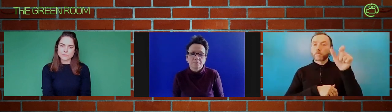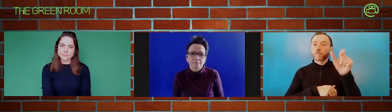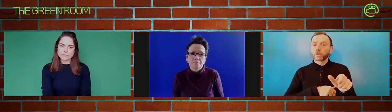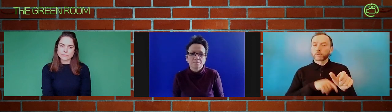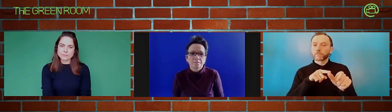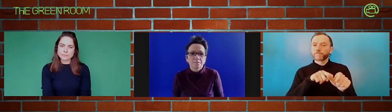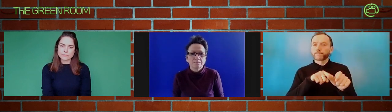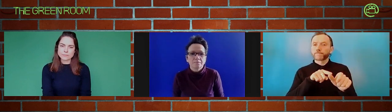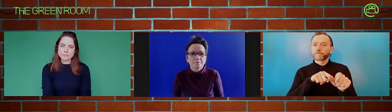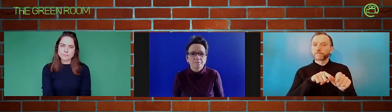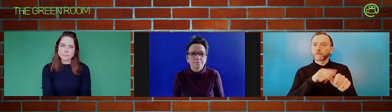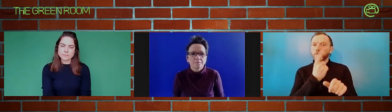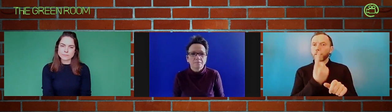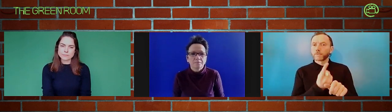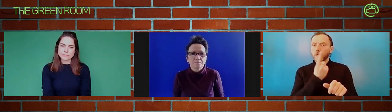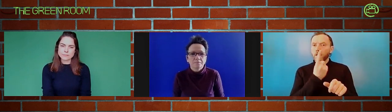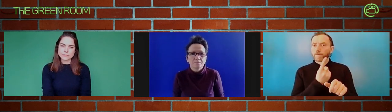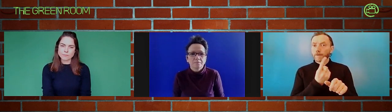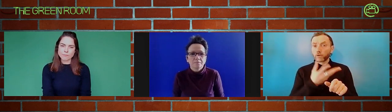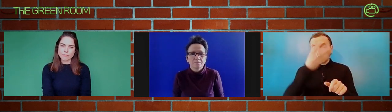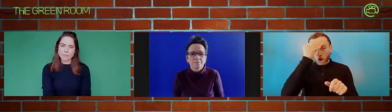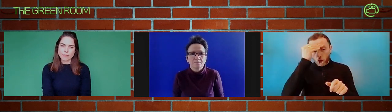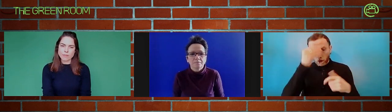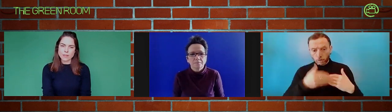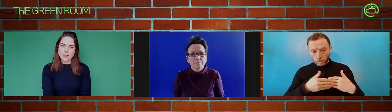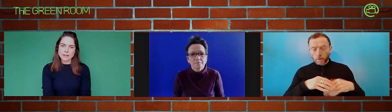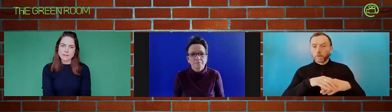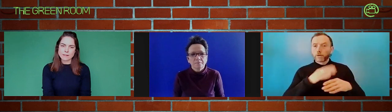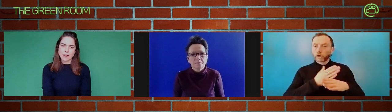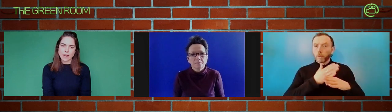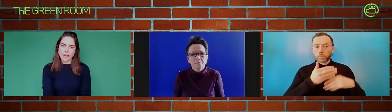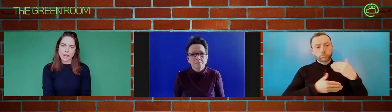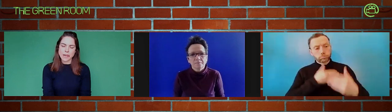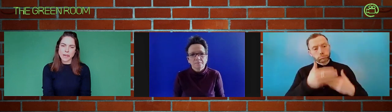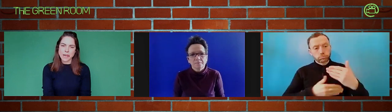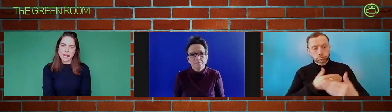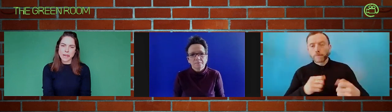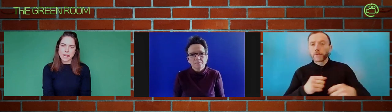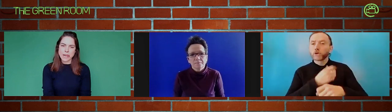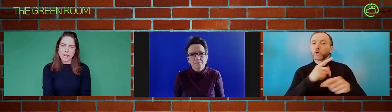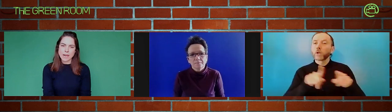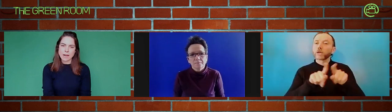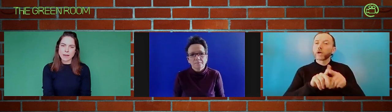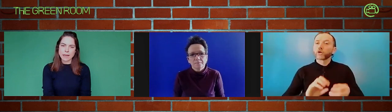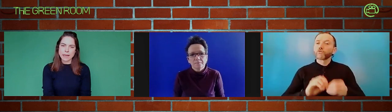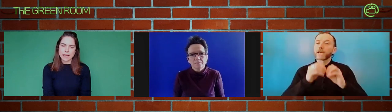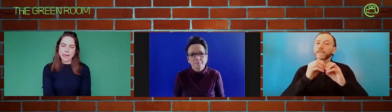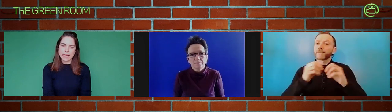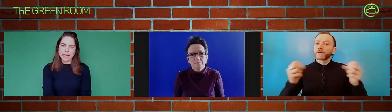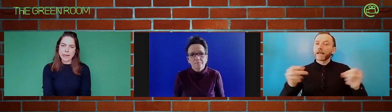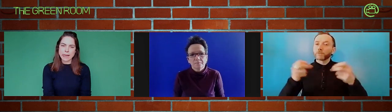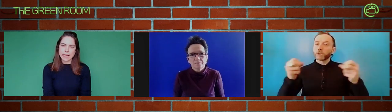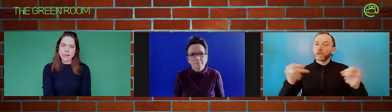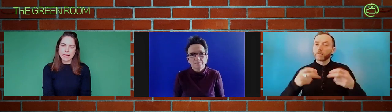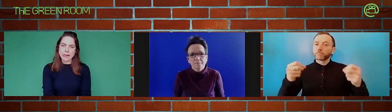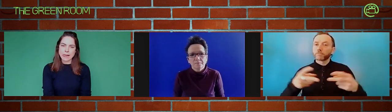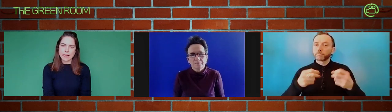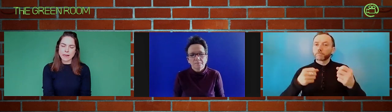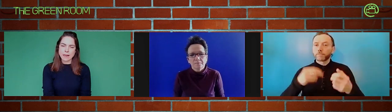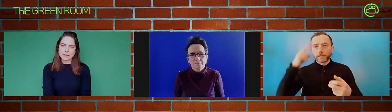has just learned as they've gone along and they do creative captioning. Stephen Lloyd and